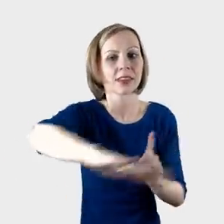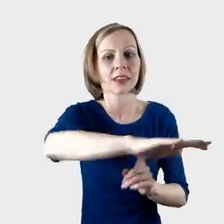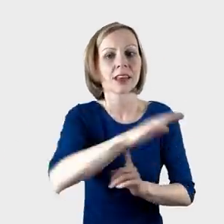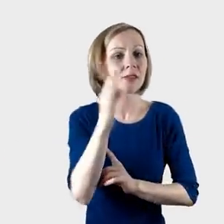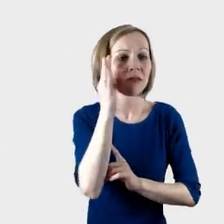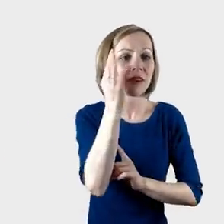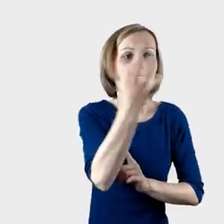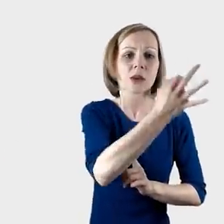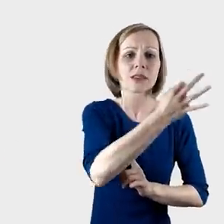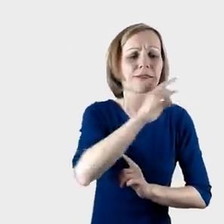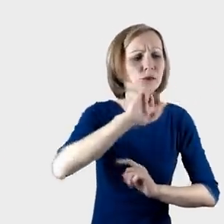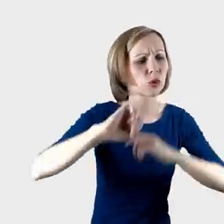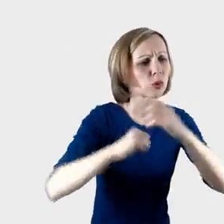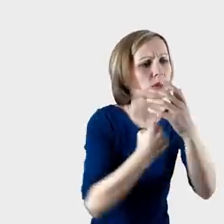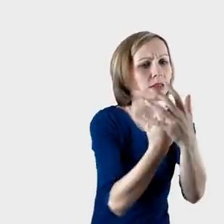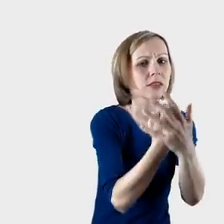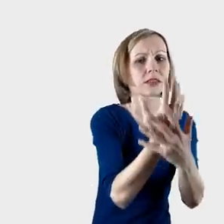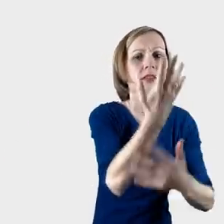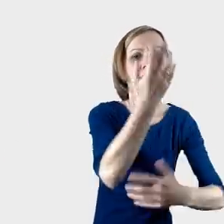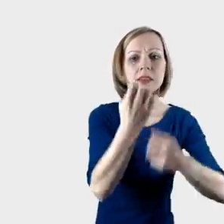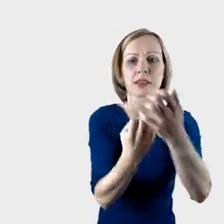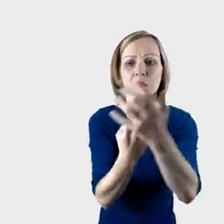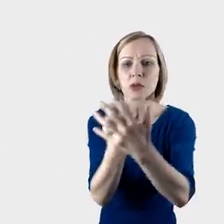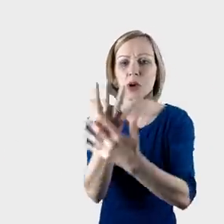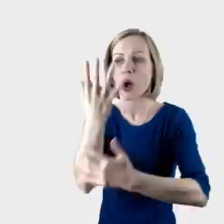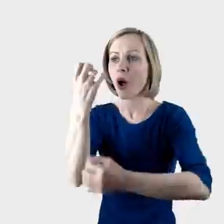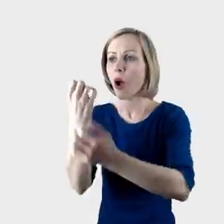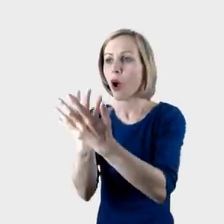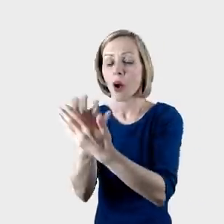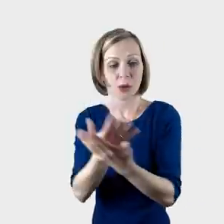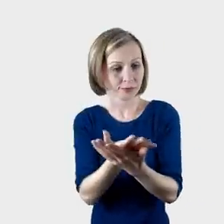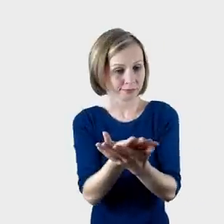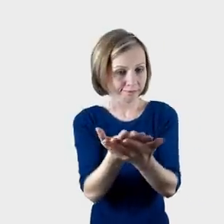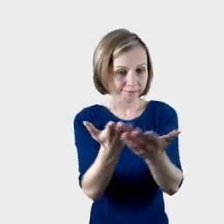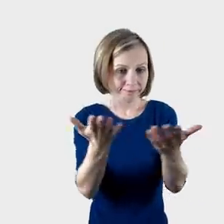The flowers and fruits that in thee grow